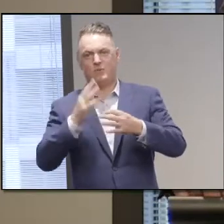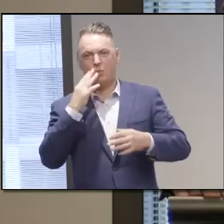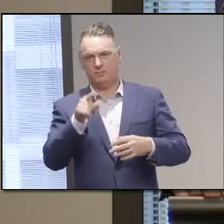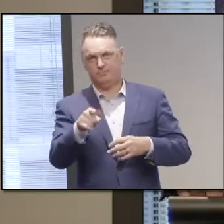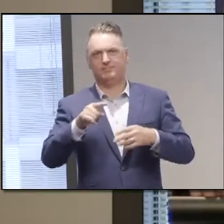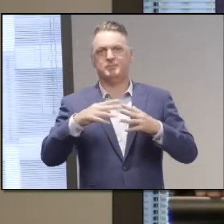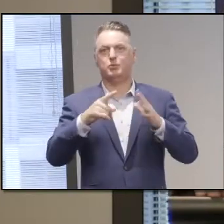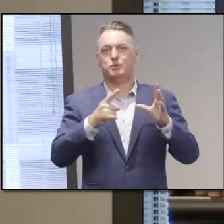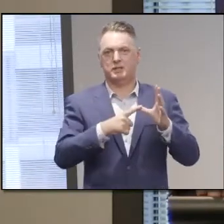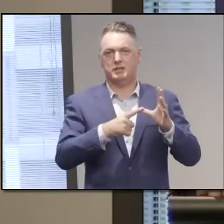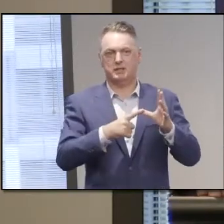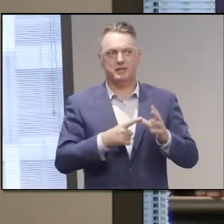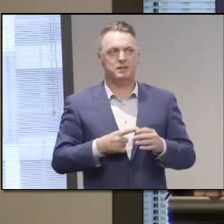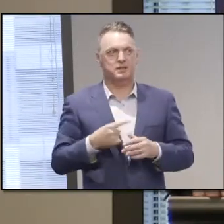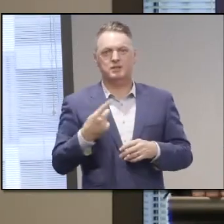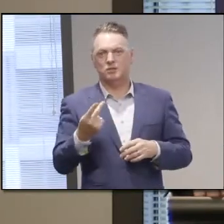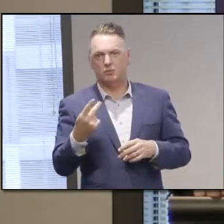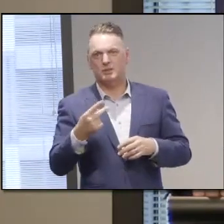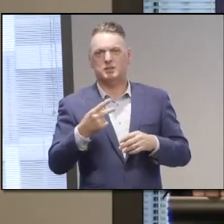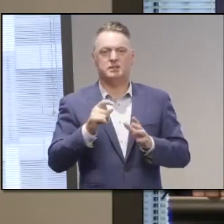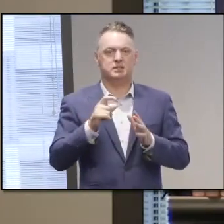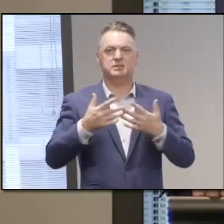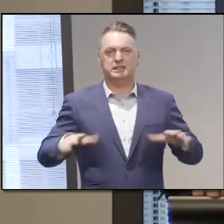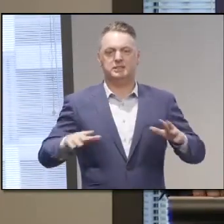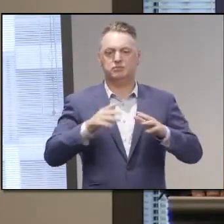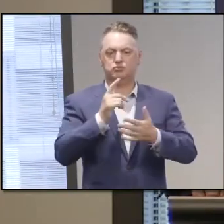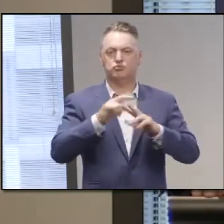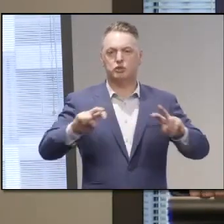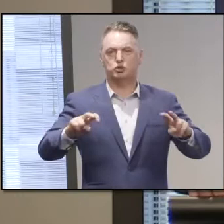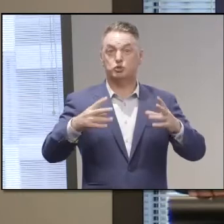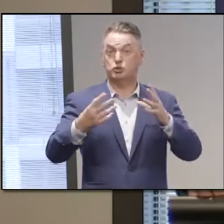and we've undertaken a number of research projects together and some of the papers are still coming